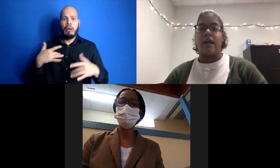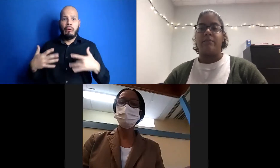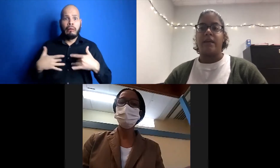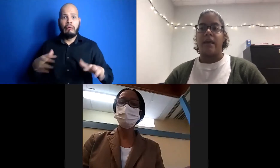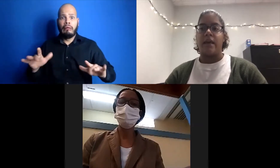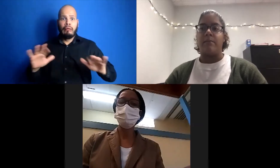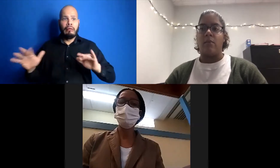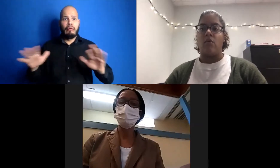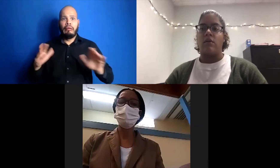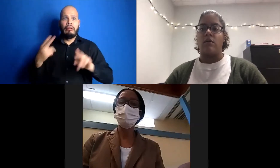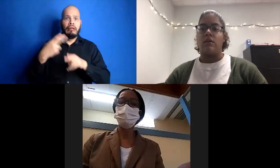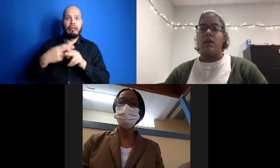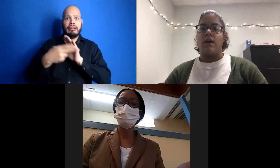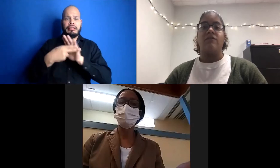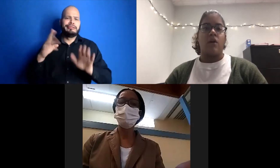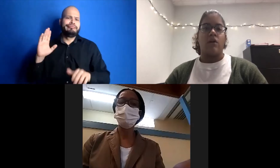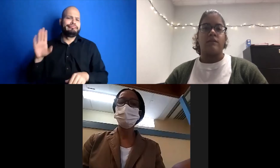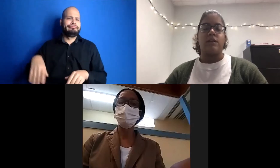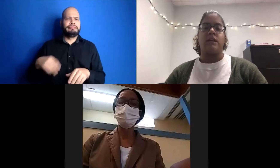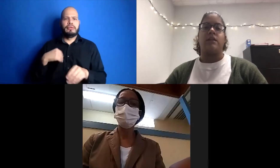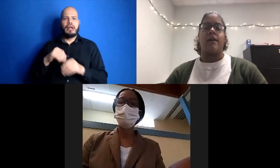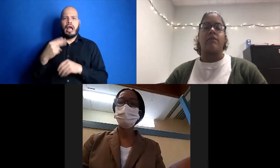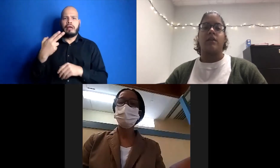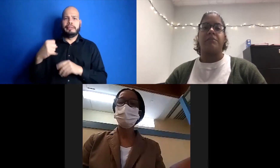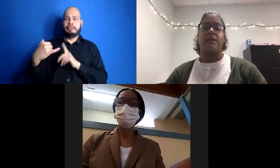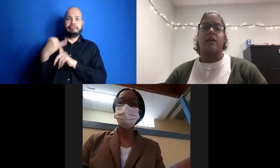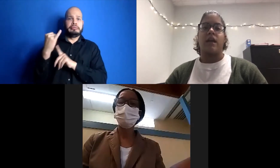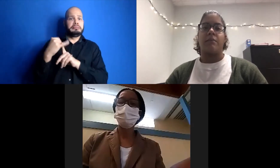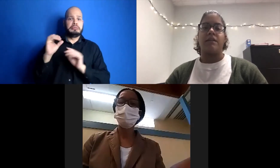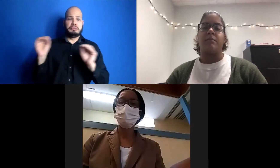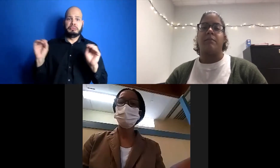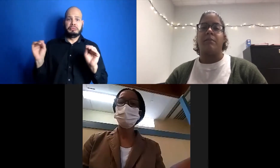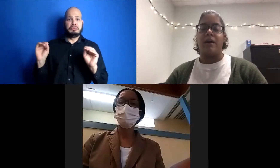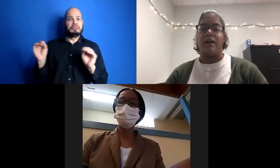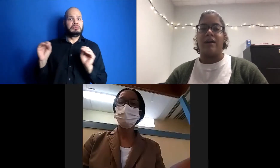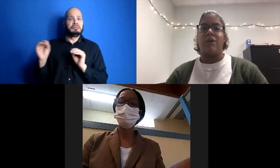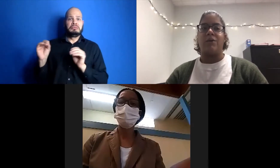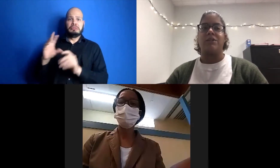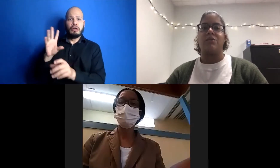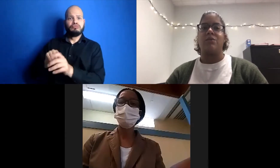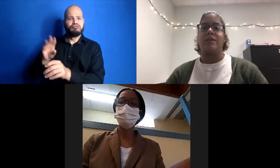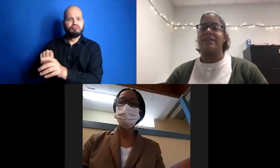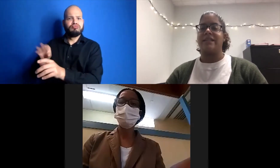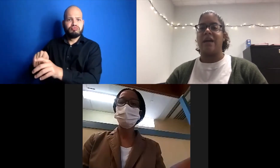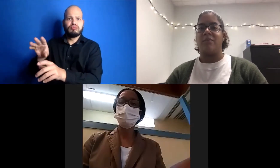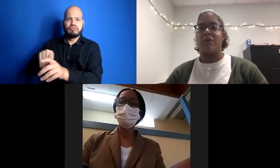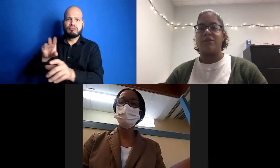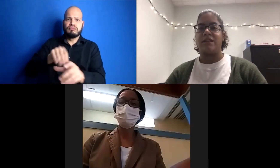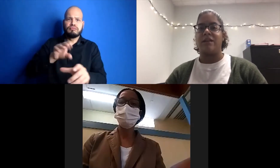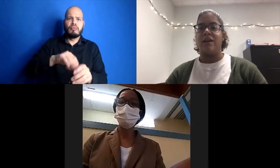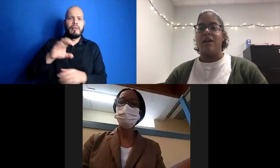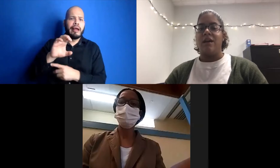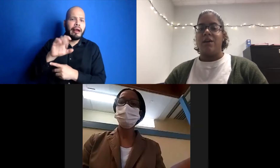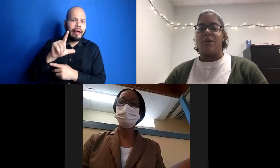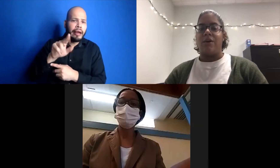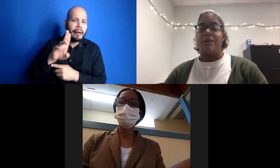became more involved in a lot of clubs on campus but I also was the type of person where in my